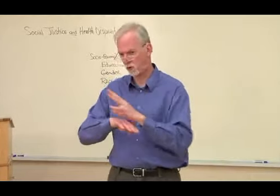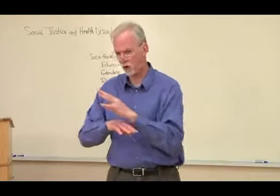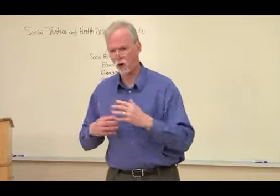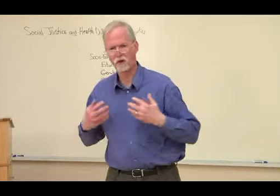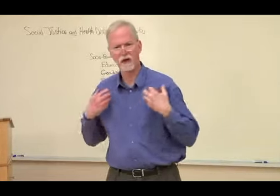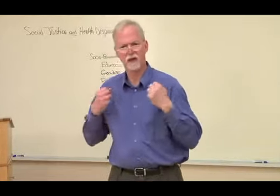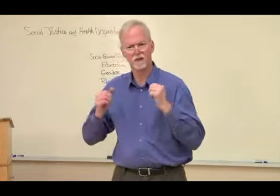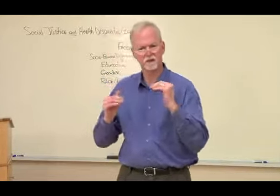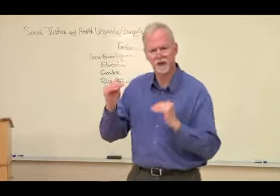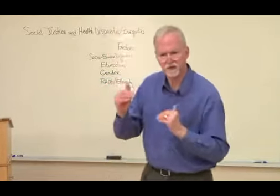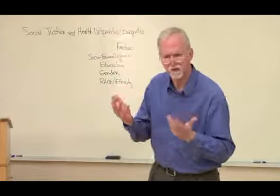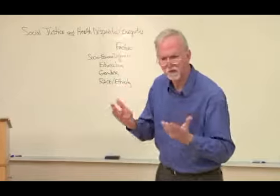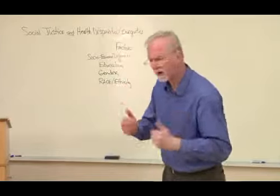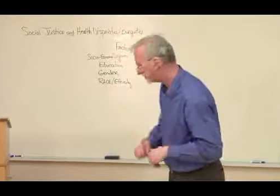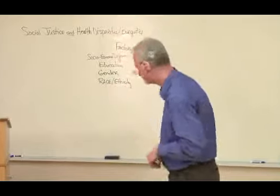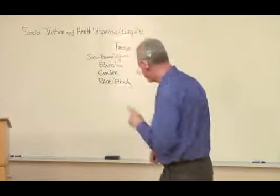that might create health disparities?